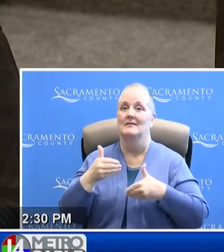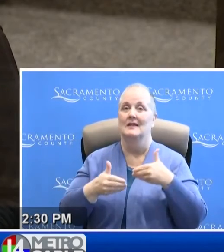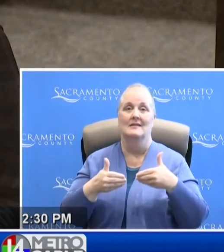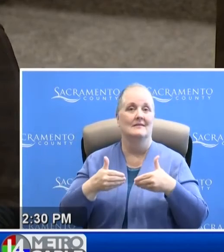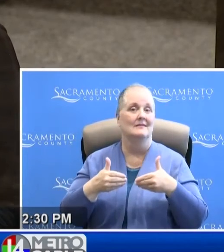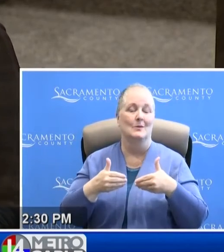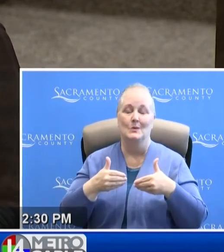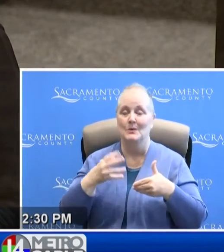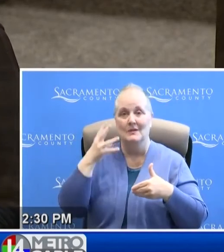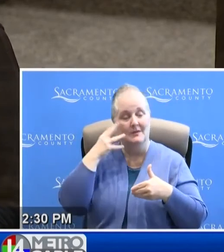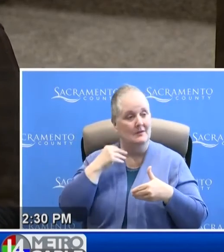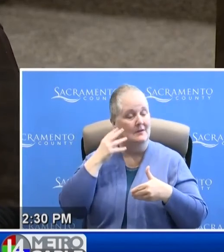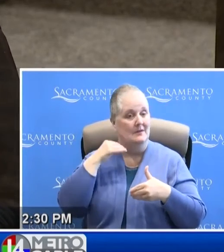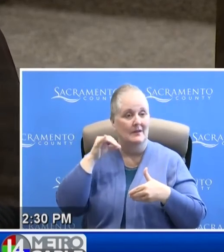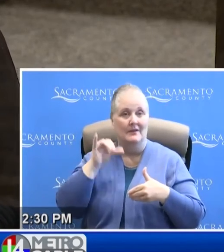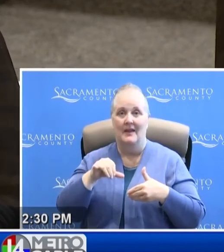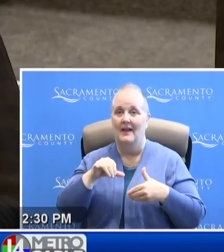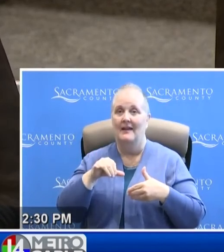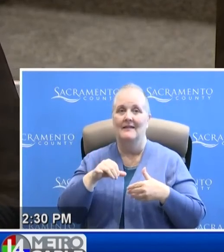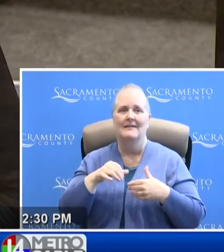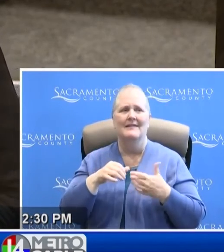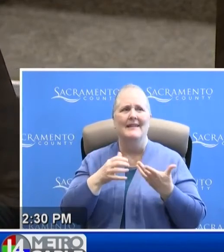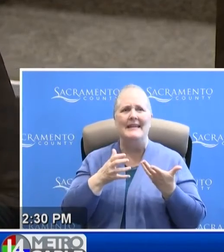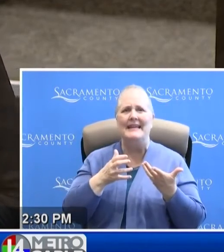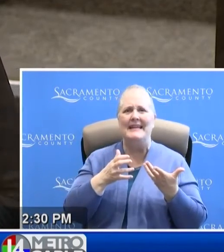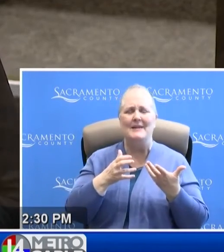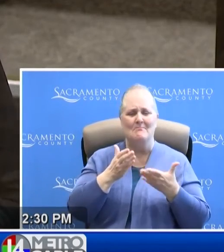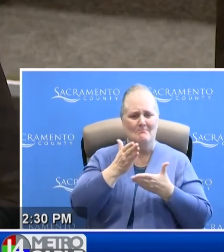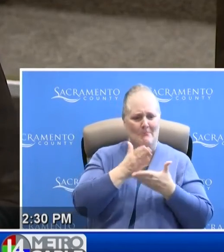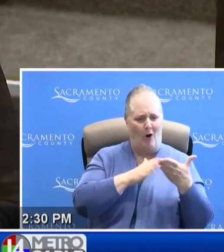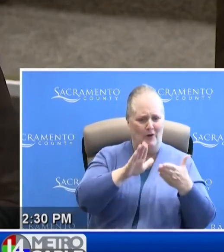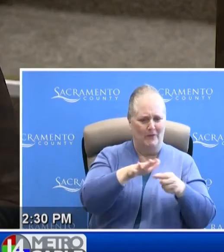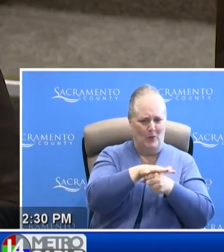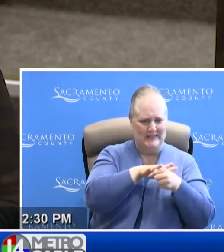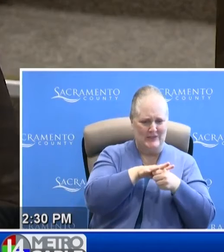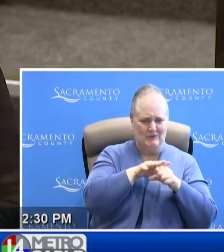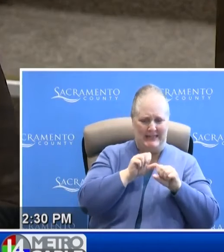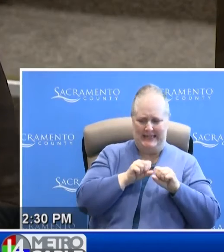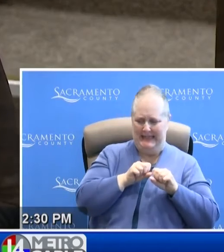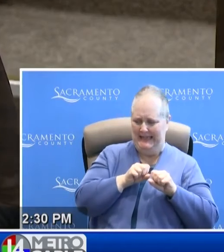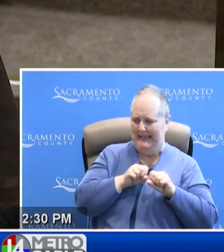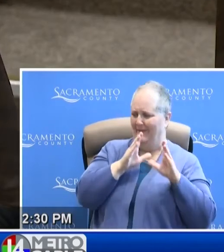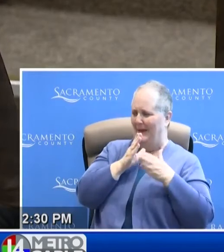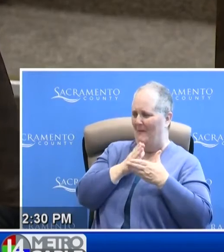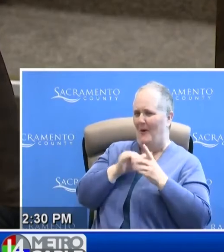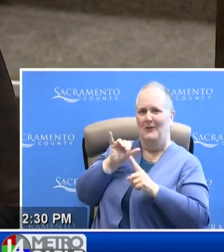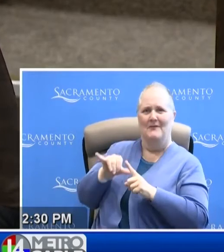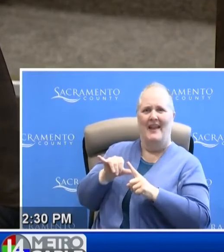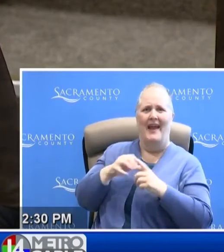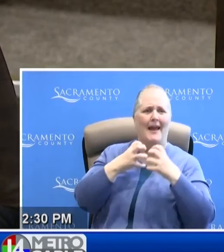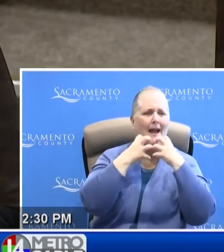giving up the piece of something that you hold special and dear and people